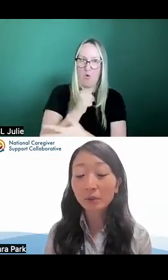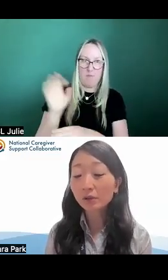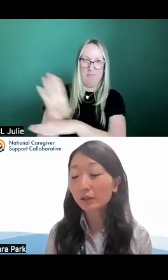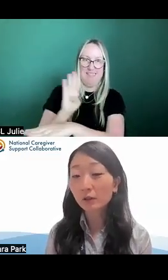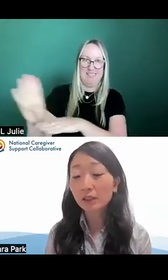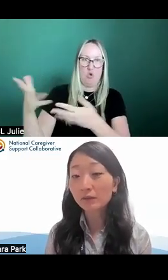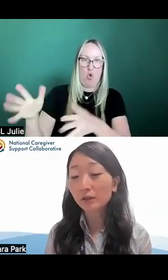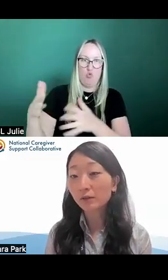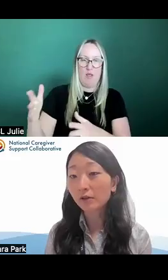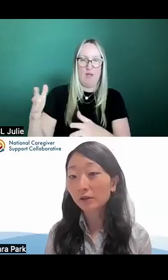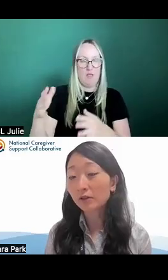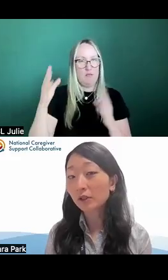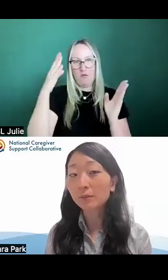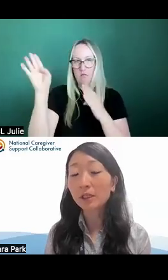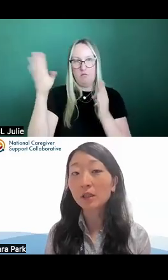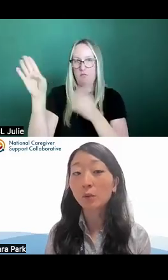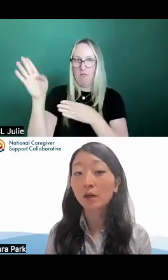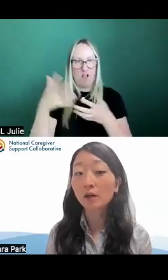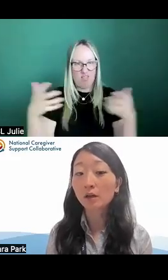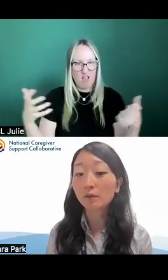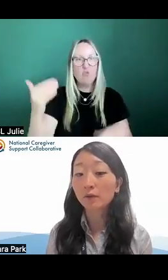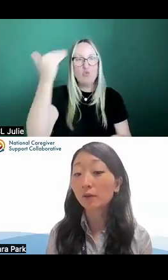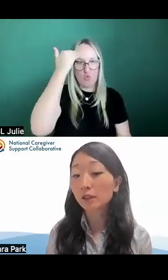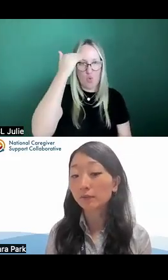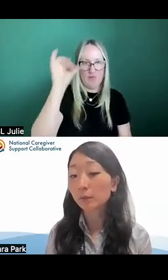pulled in so many different directions. So just being aware of all of these different